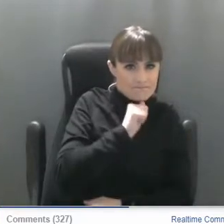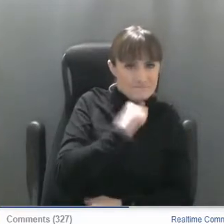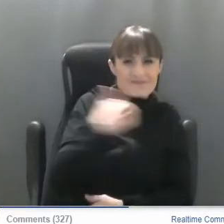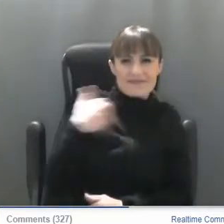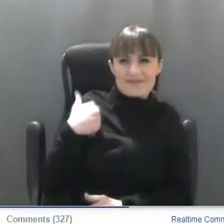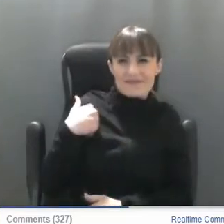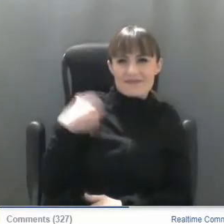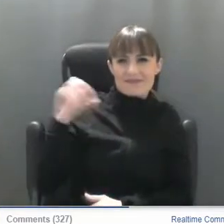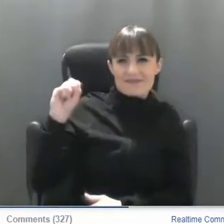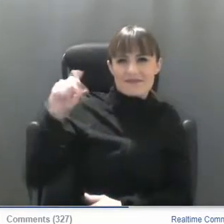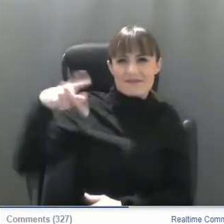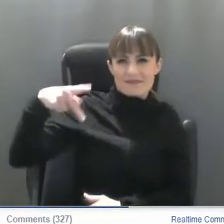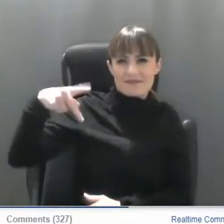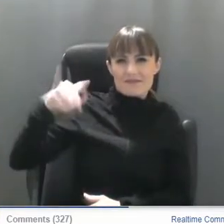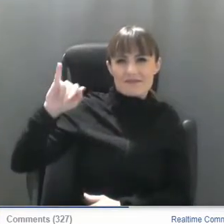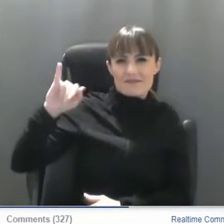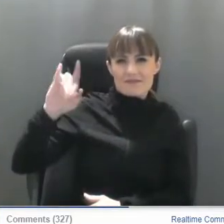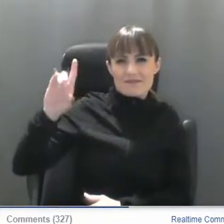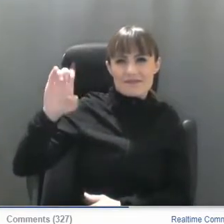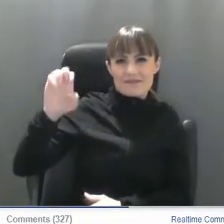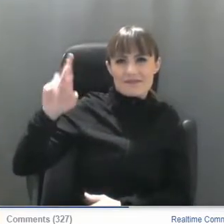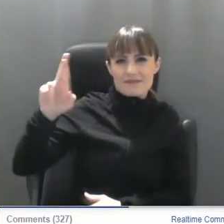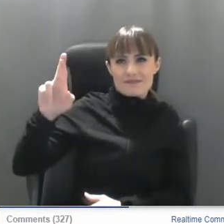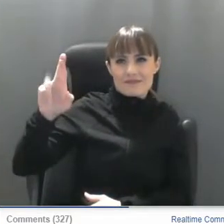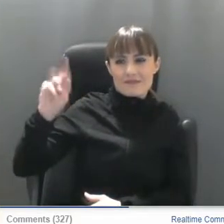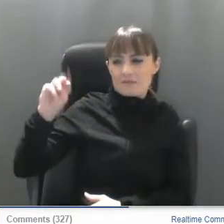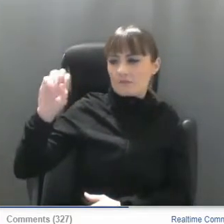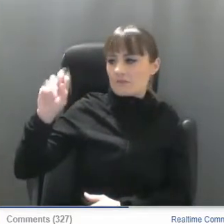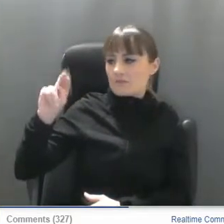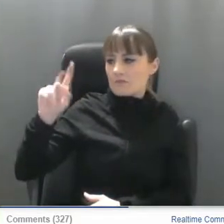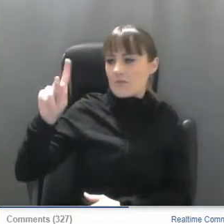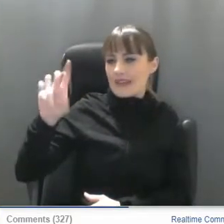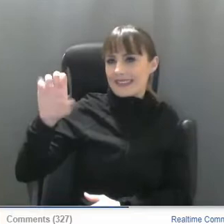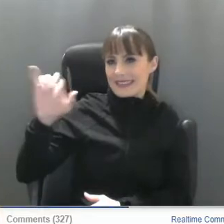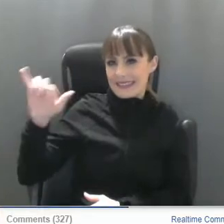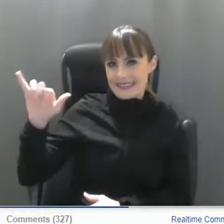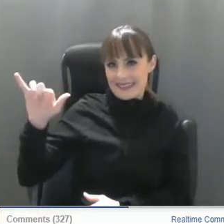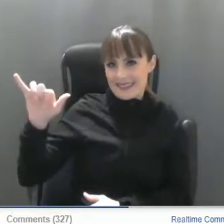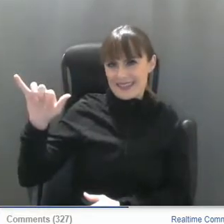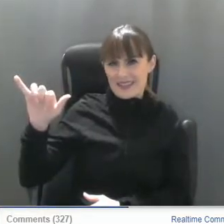Nora? We got to get down to rocky shores. Nora doesn't hang out up here in, uh...